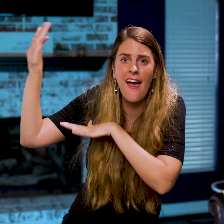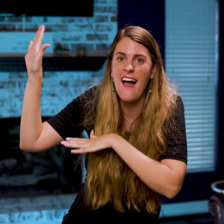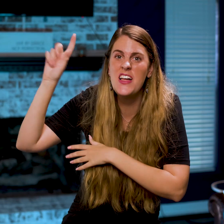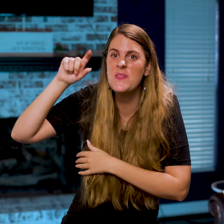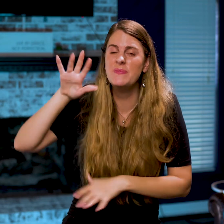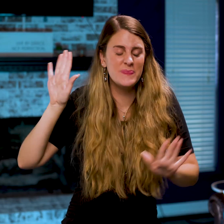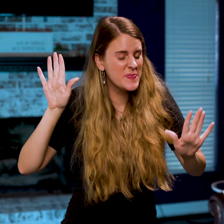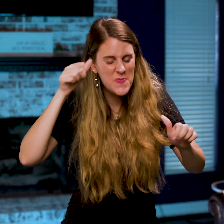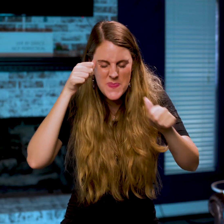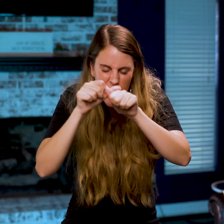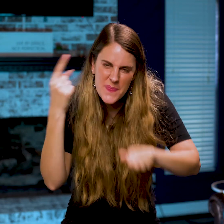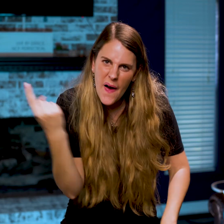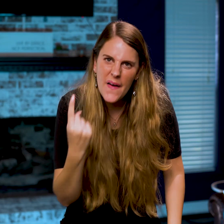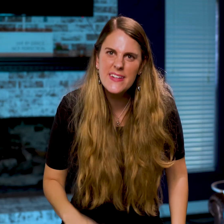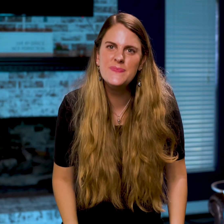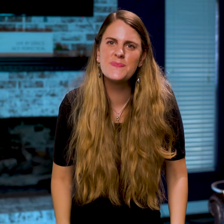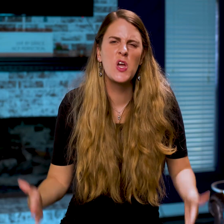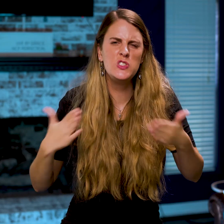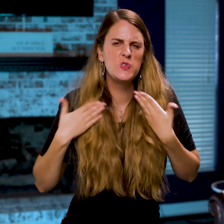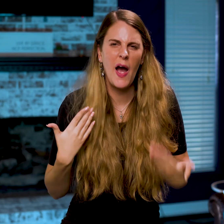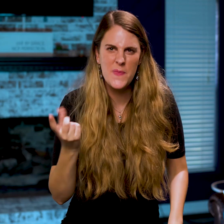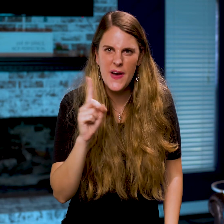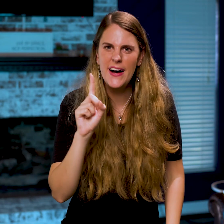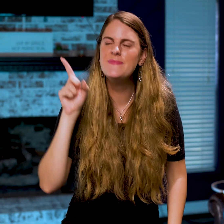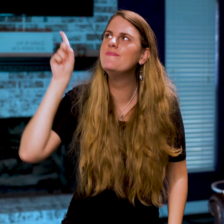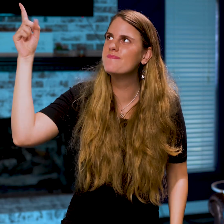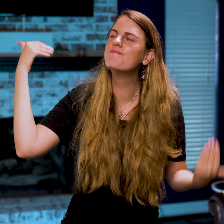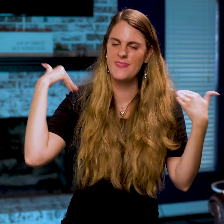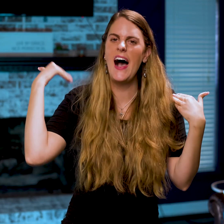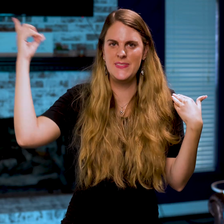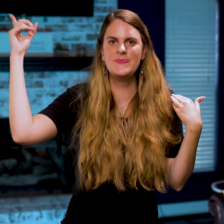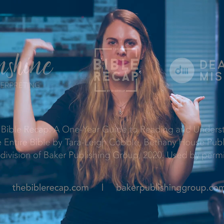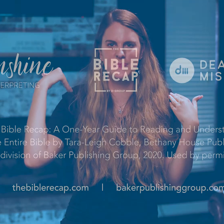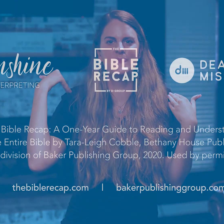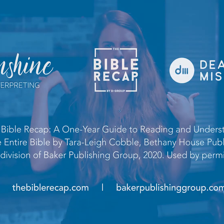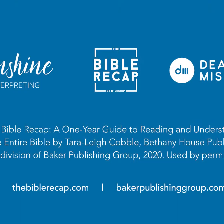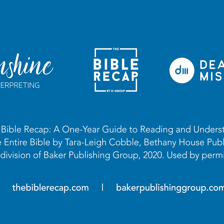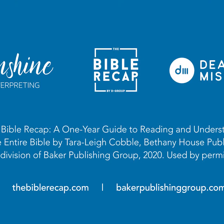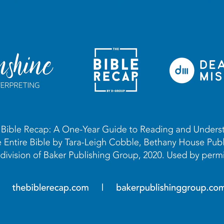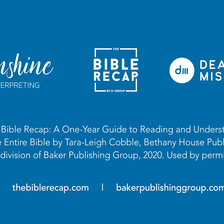because He is where the joy is!